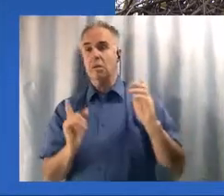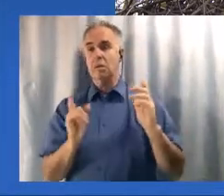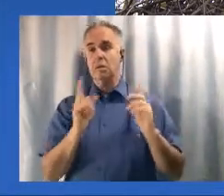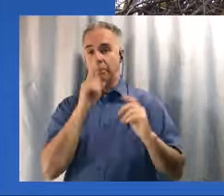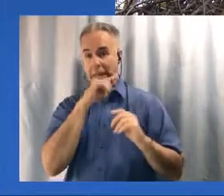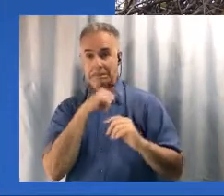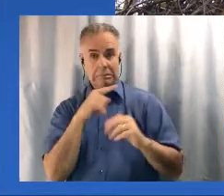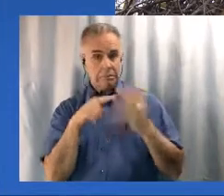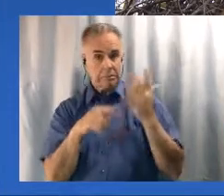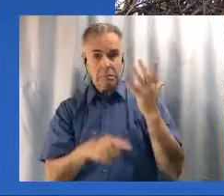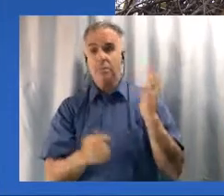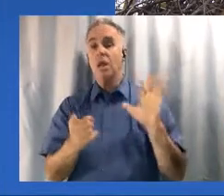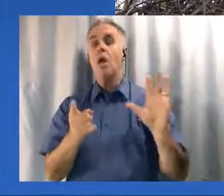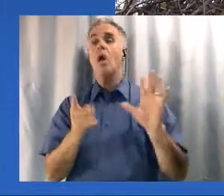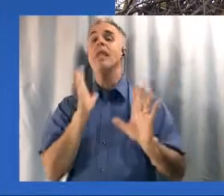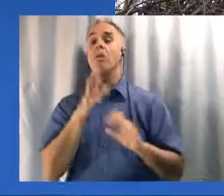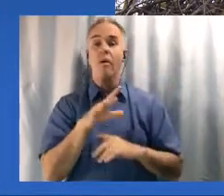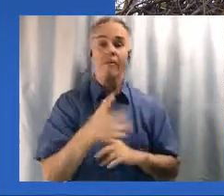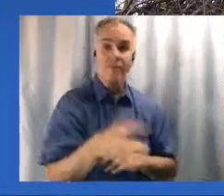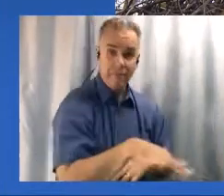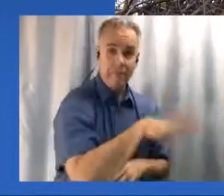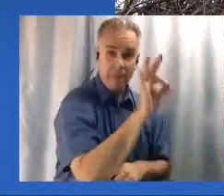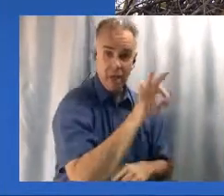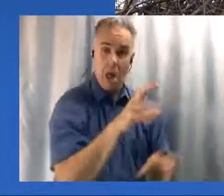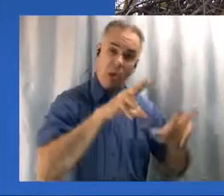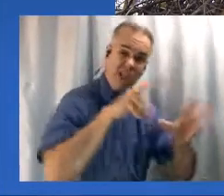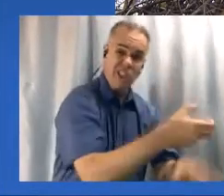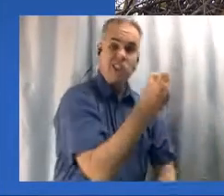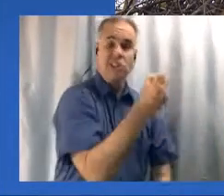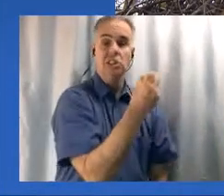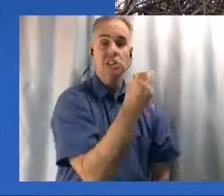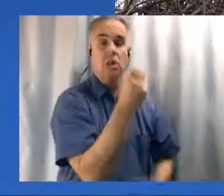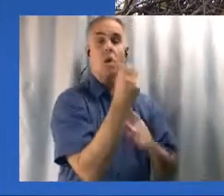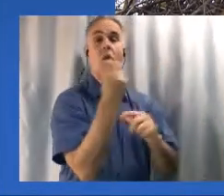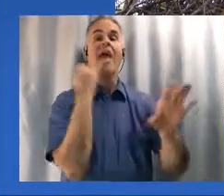Owls usually swallow their food whole, head first.